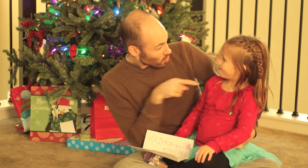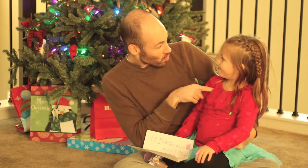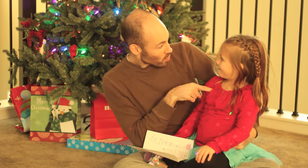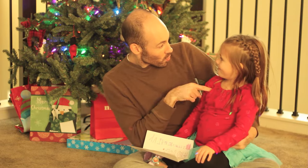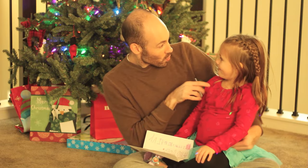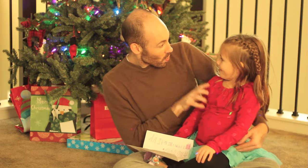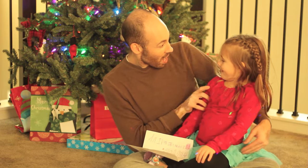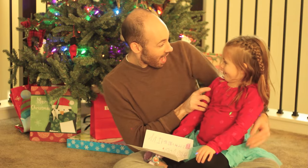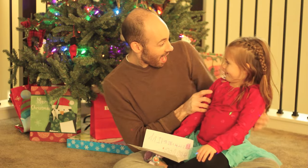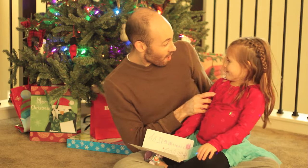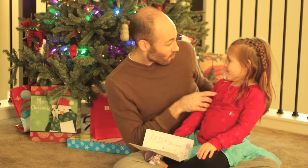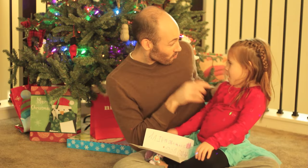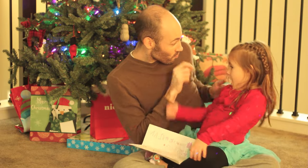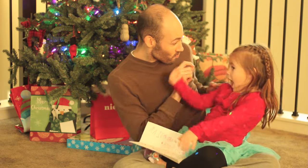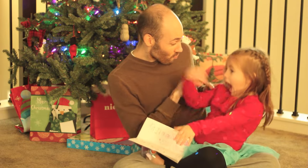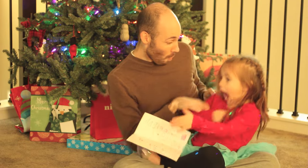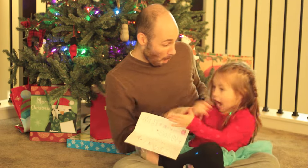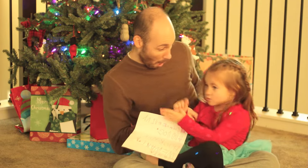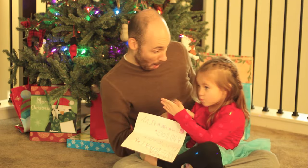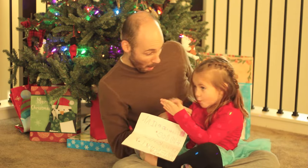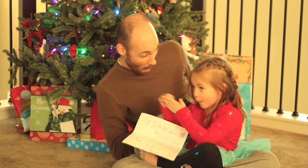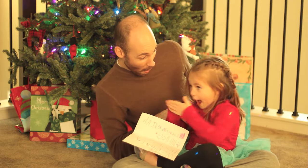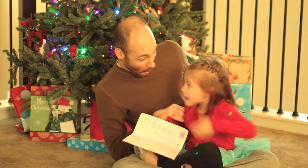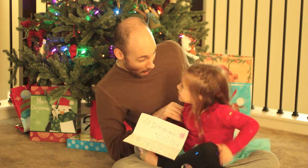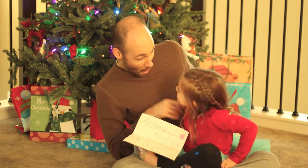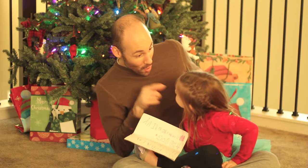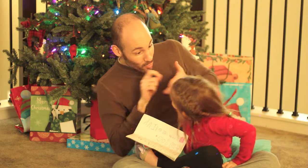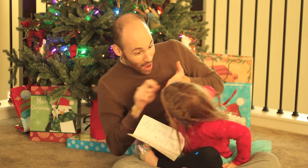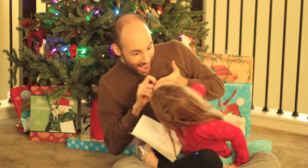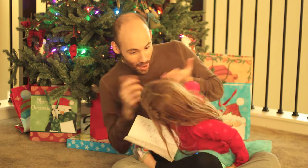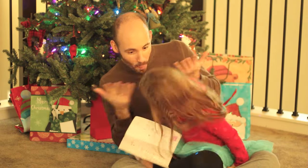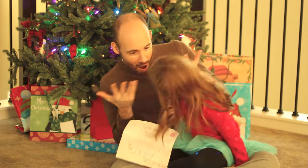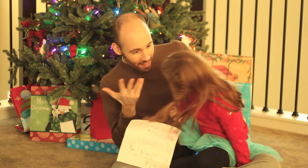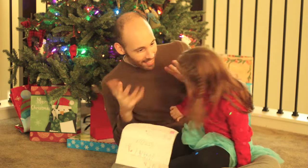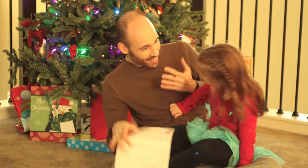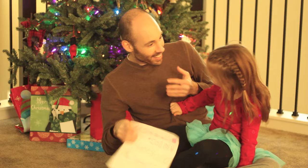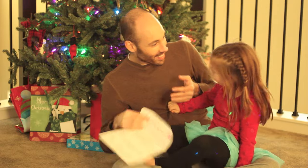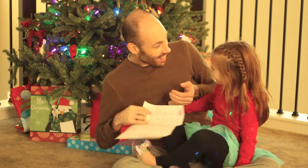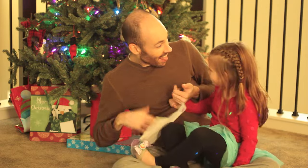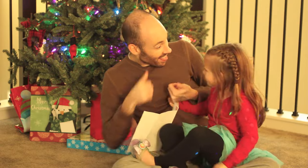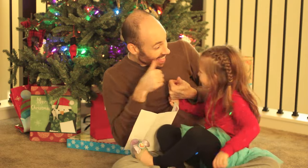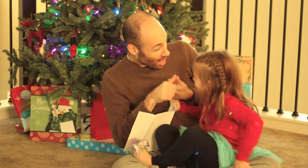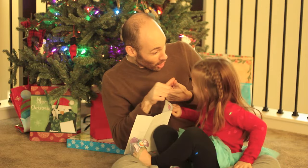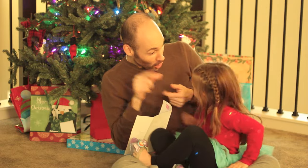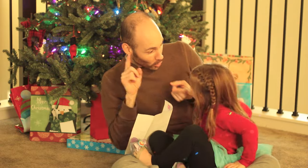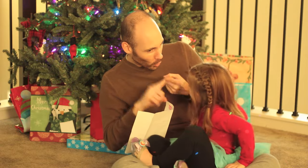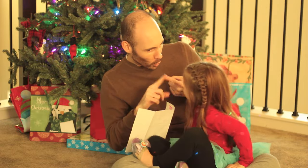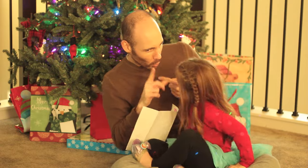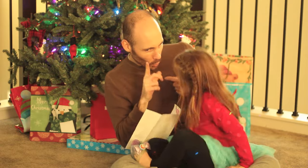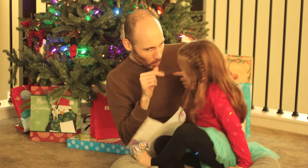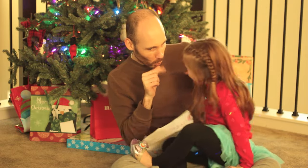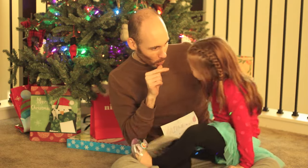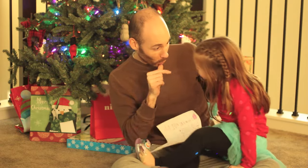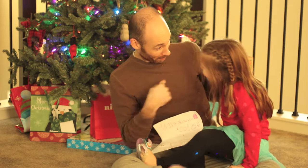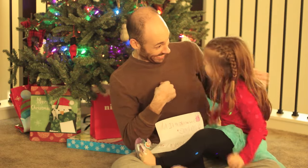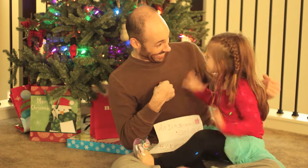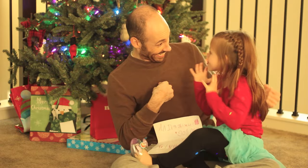You wrote. Yes, I wrote this. You wrote what letter to who? To me?